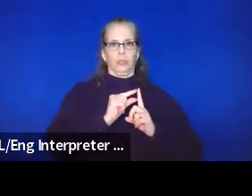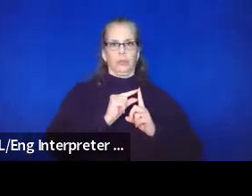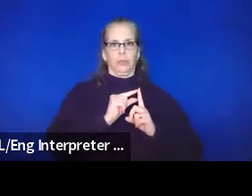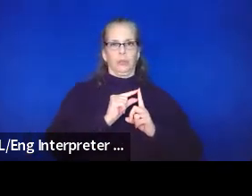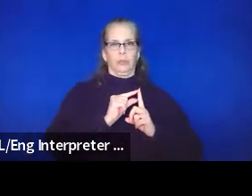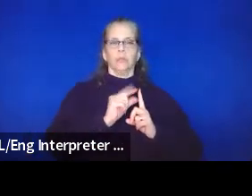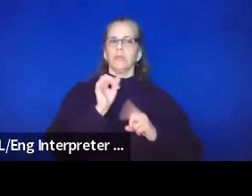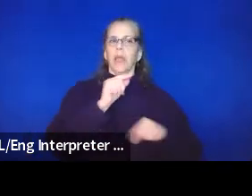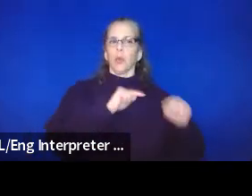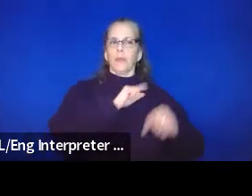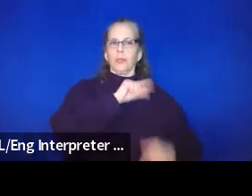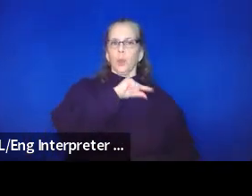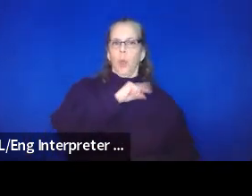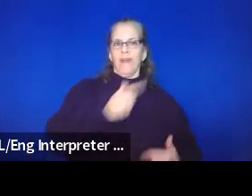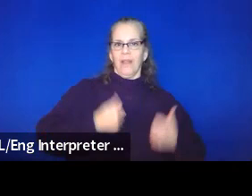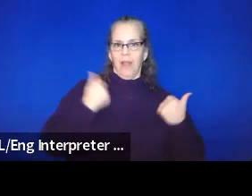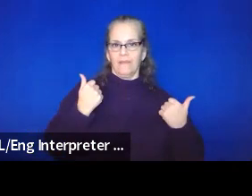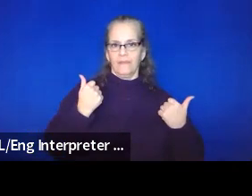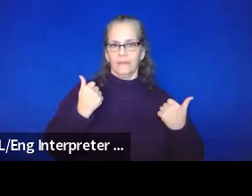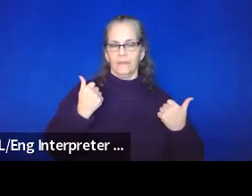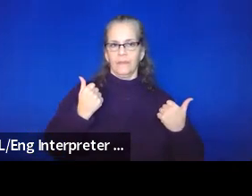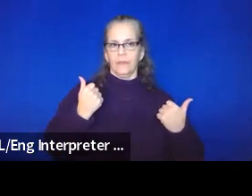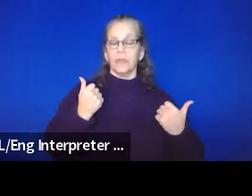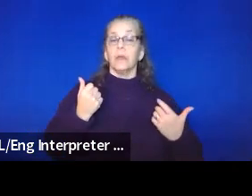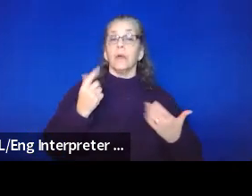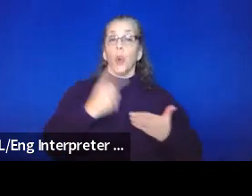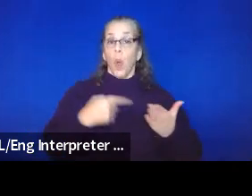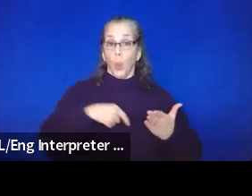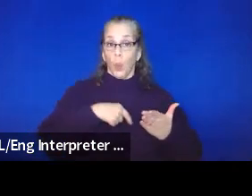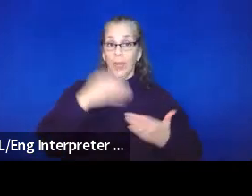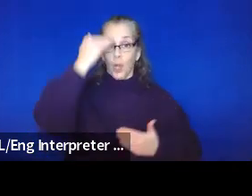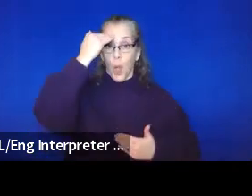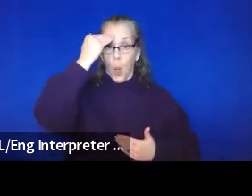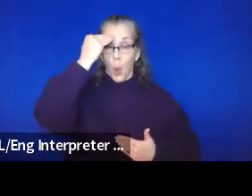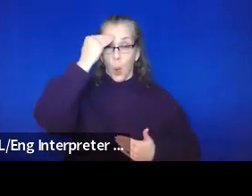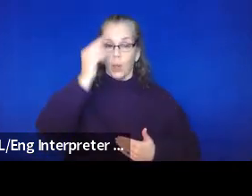The only thing that makes a difference, that we know of, is small, is the ability to perceive